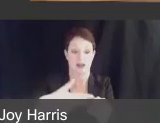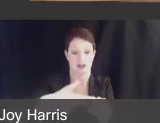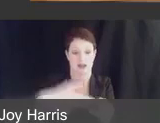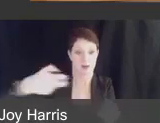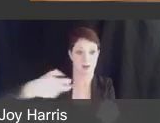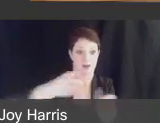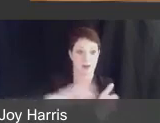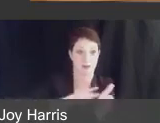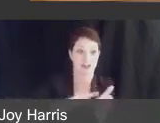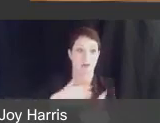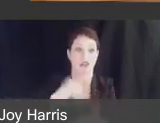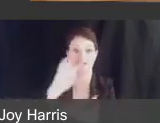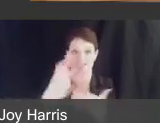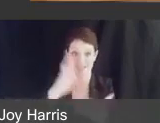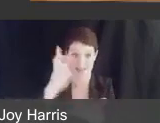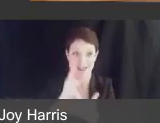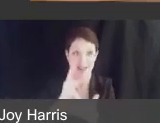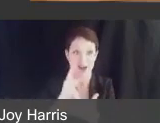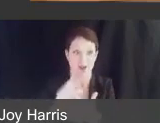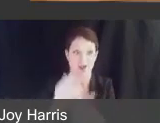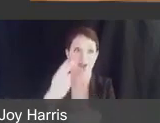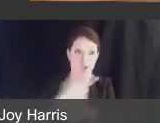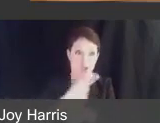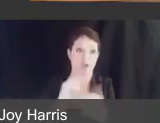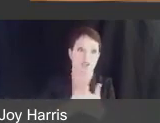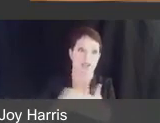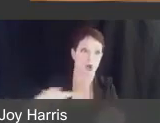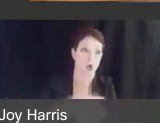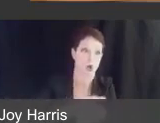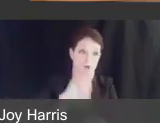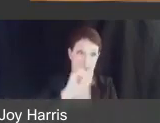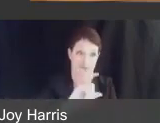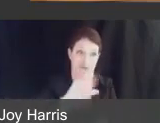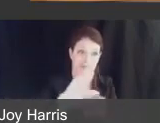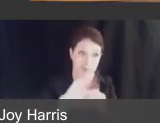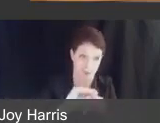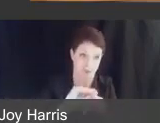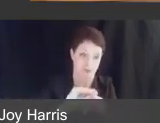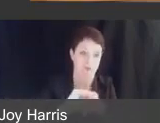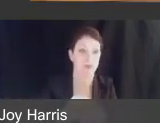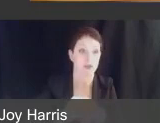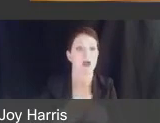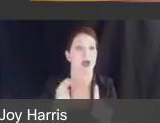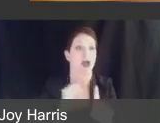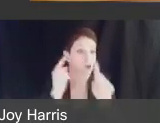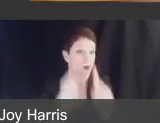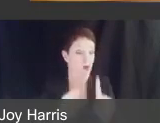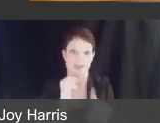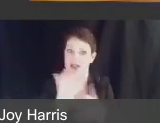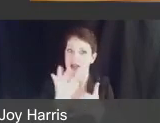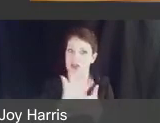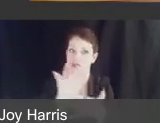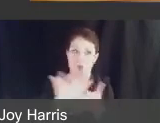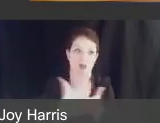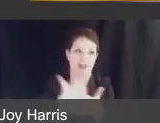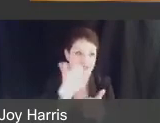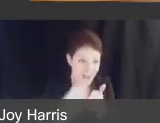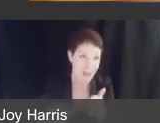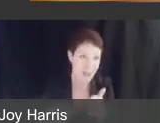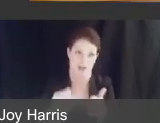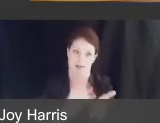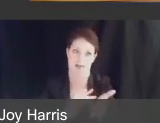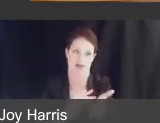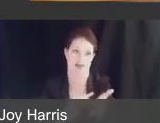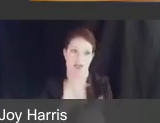have six hours to use up that entire vial, and our goal is not to waste a single dose. So it would be